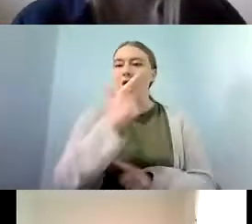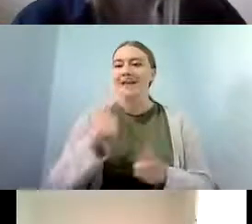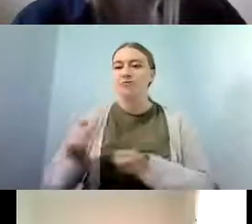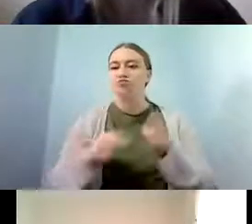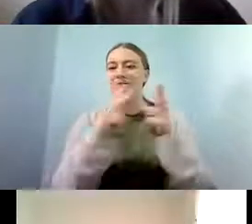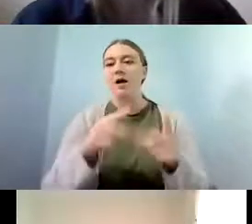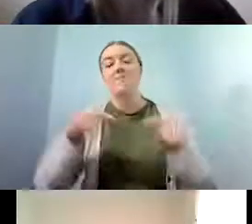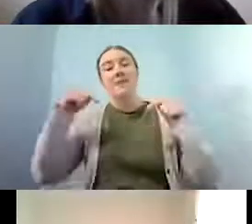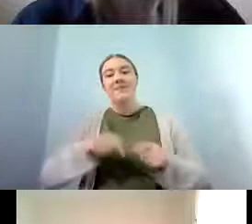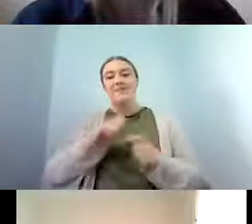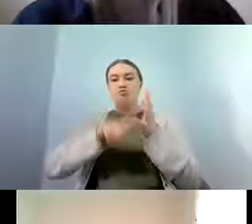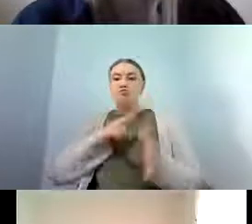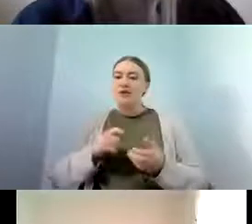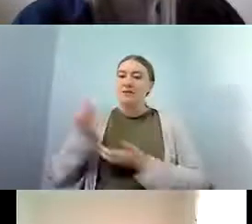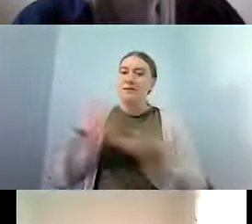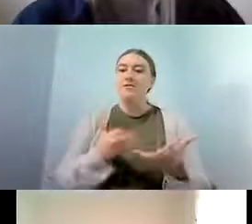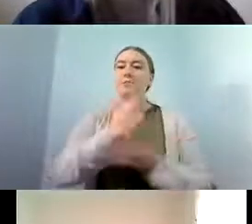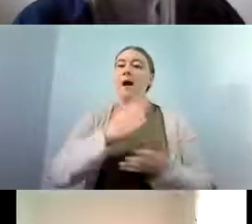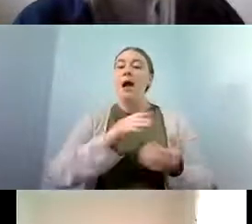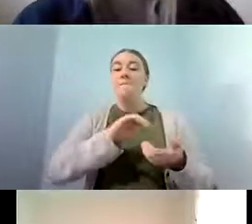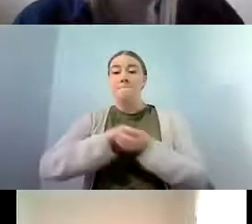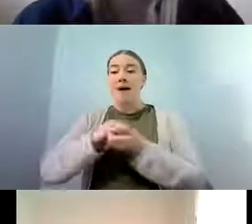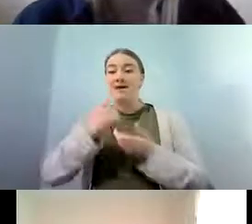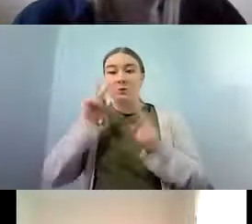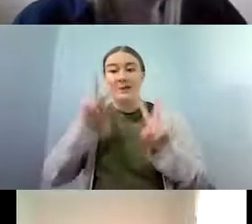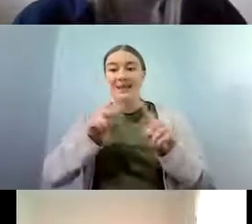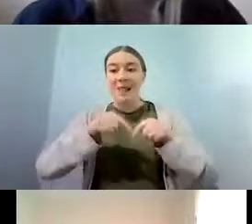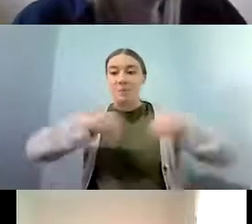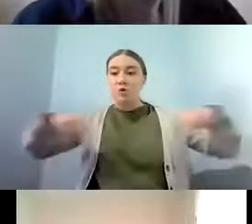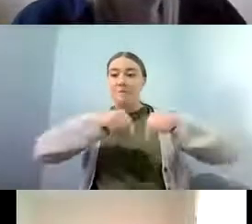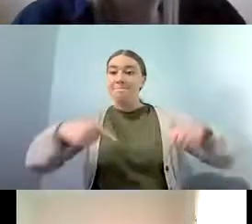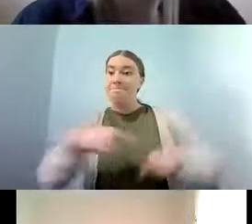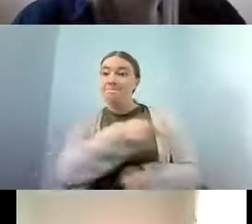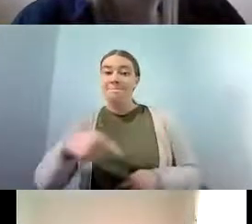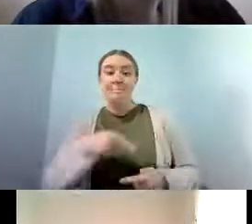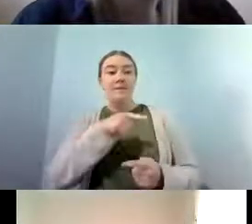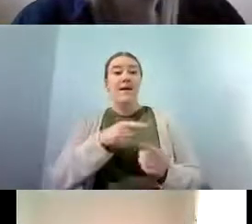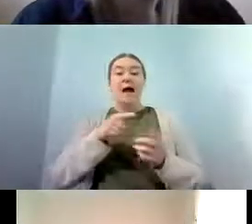by the partners that you can see along the bottom of my screen so that is the canal and river trust